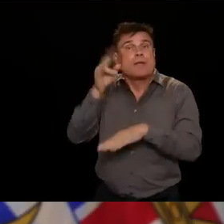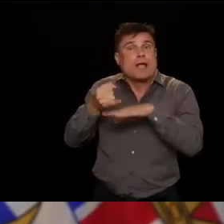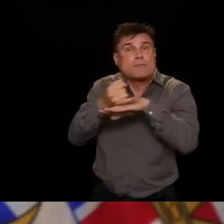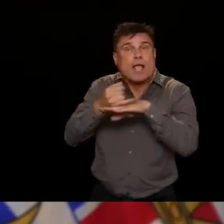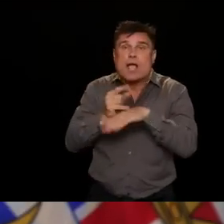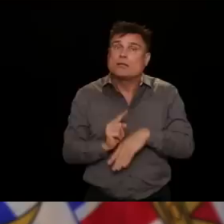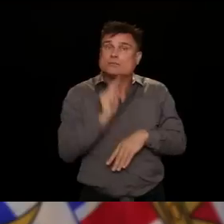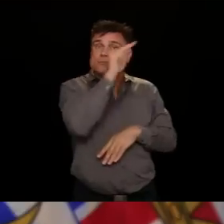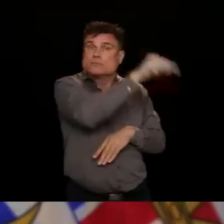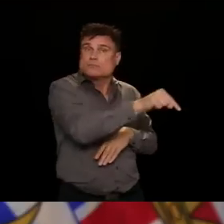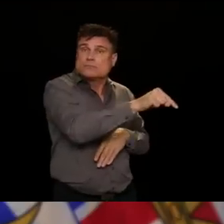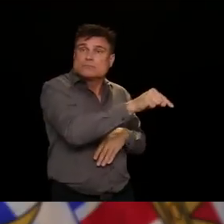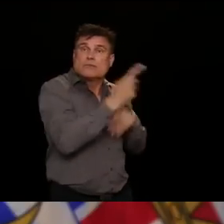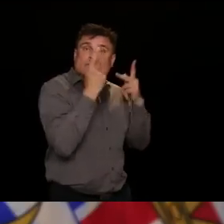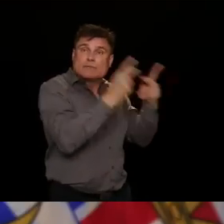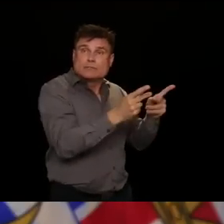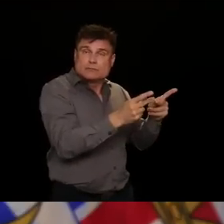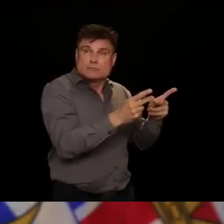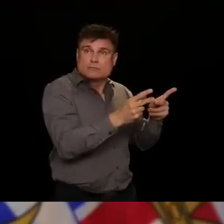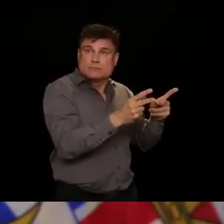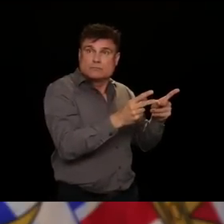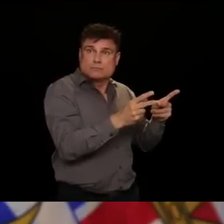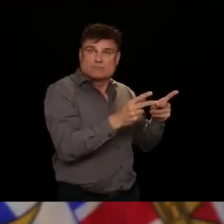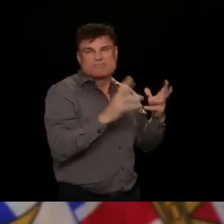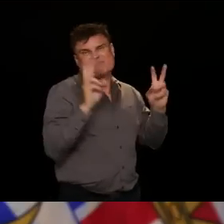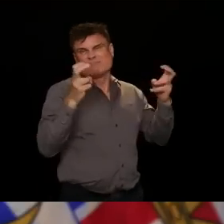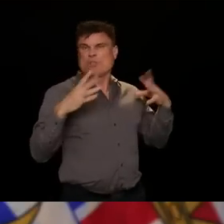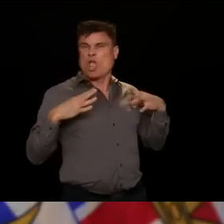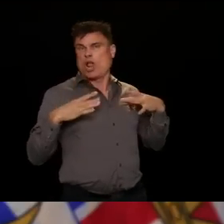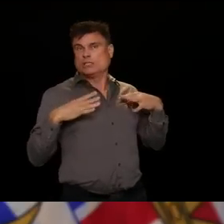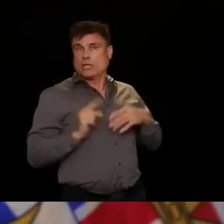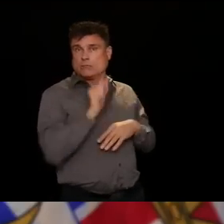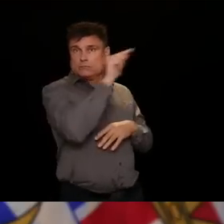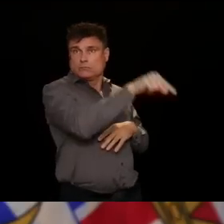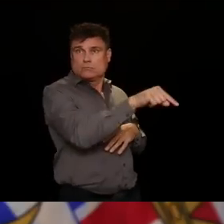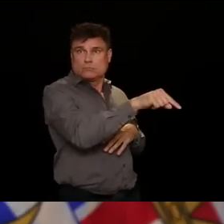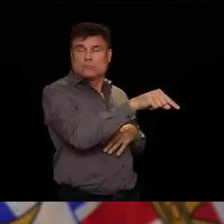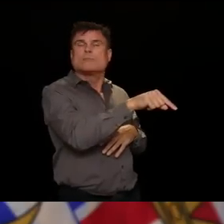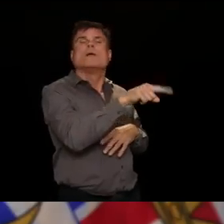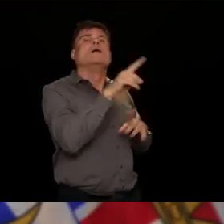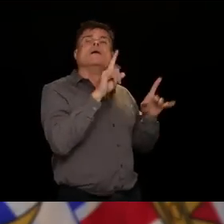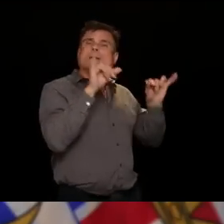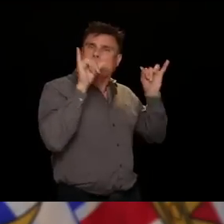bringing those rules with us. Doing the same things if we go to visit Vancouver Island